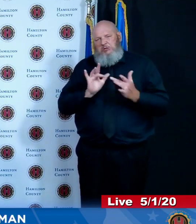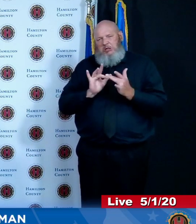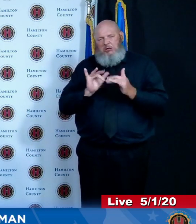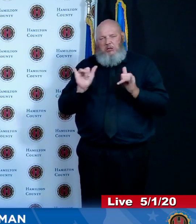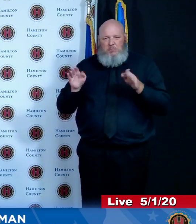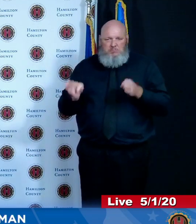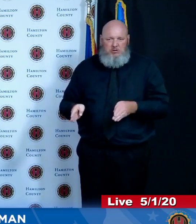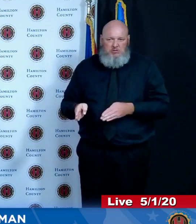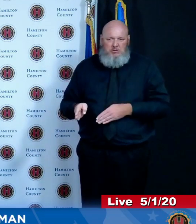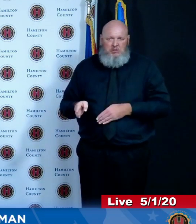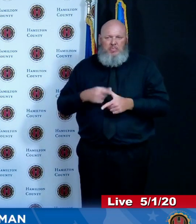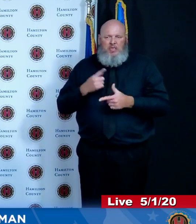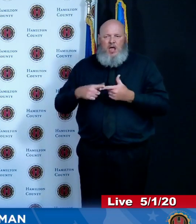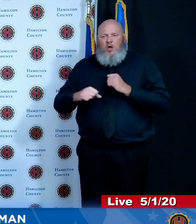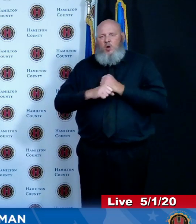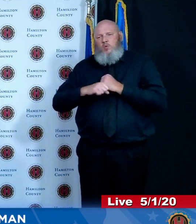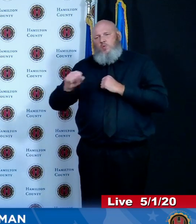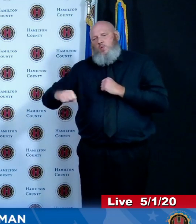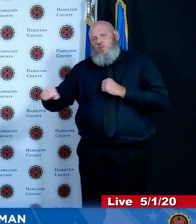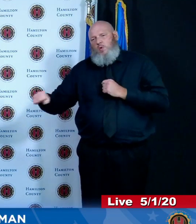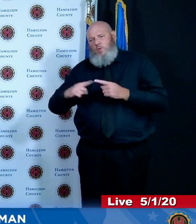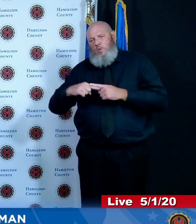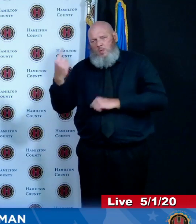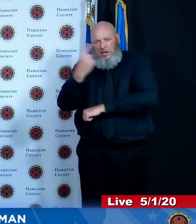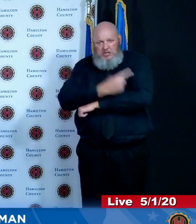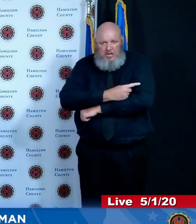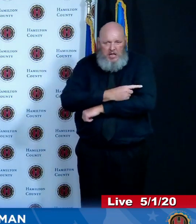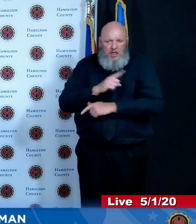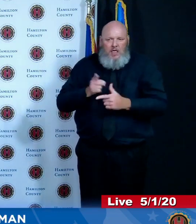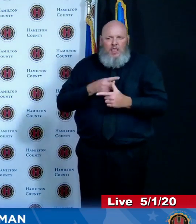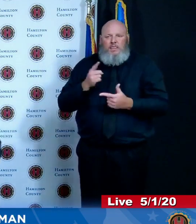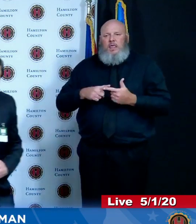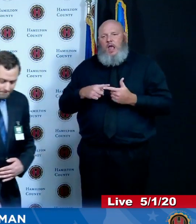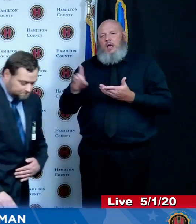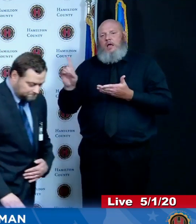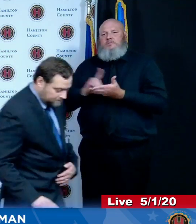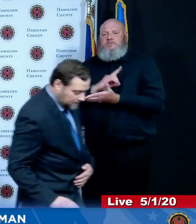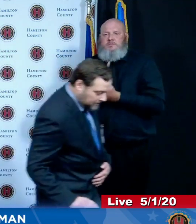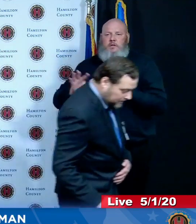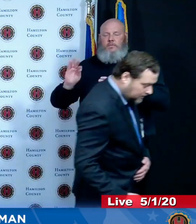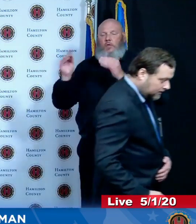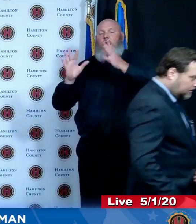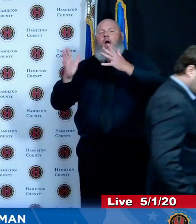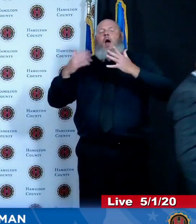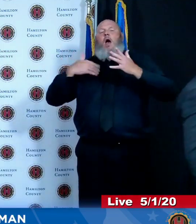that appears to conclude our questions from reporters thank you